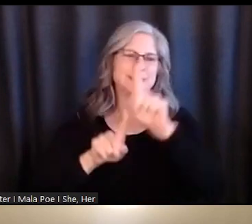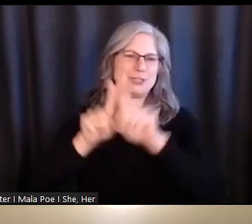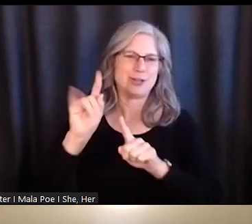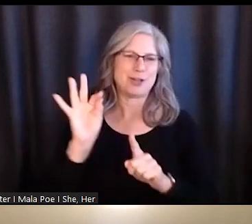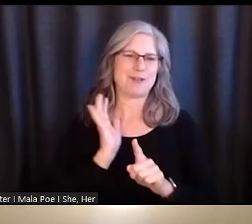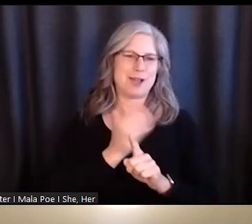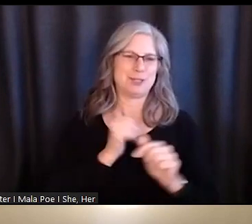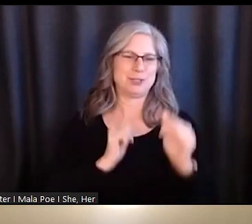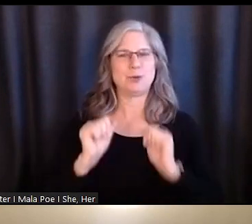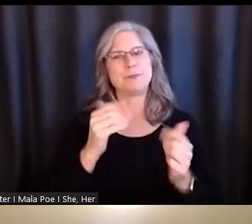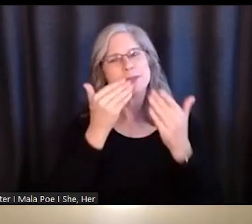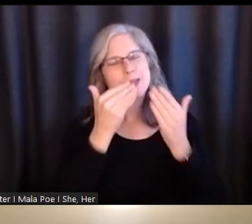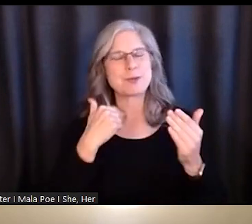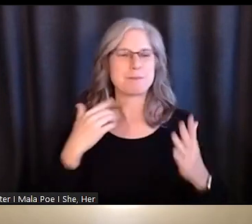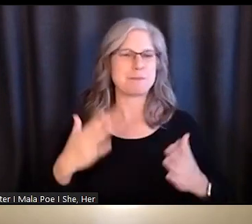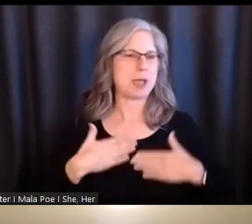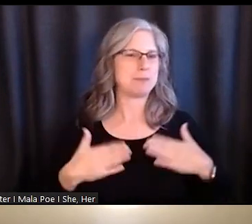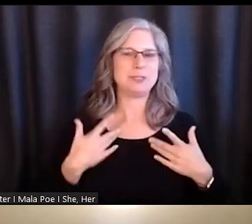So thank you. I'm very happy to take your questions.